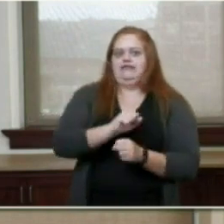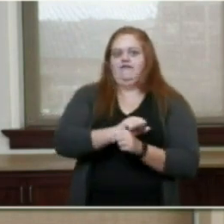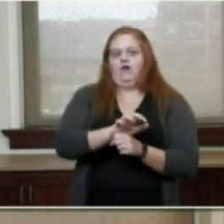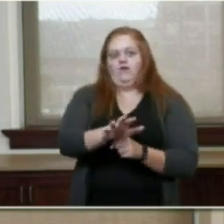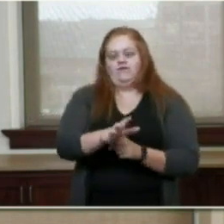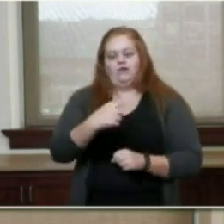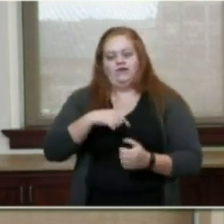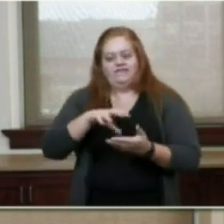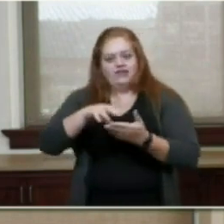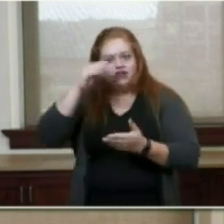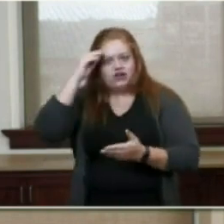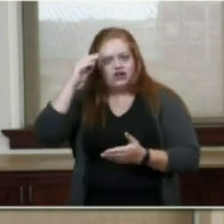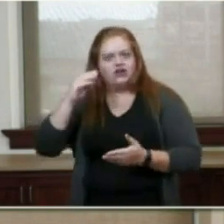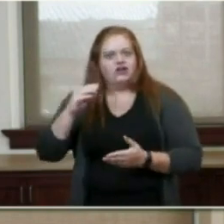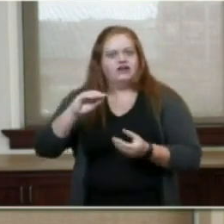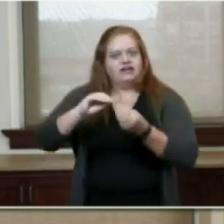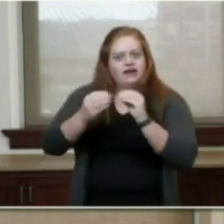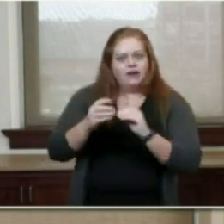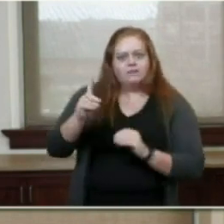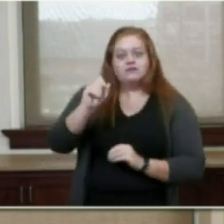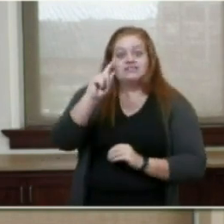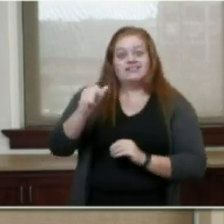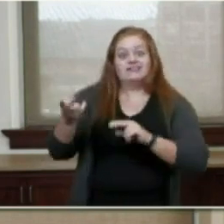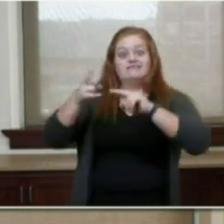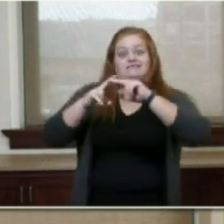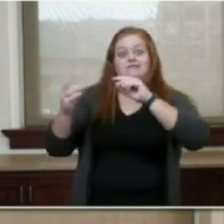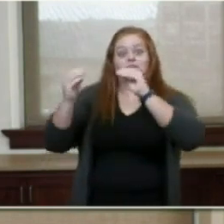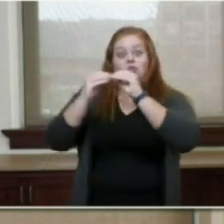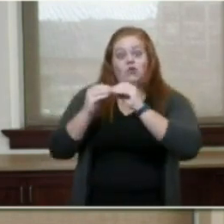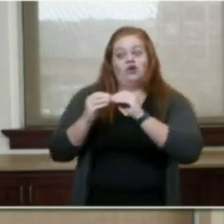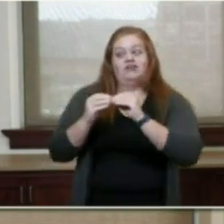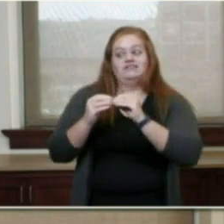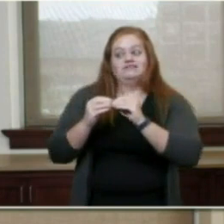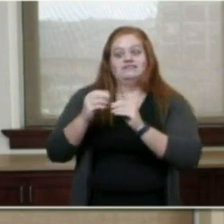that the data gets stronger and stronger literally on a daily basis of